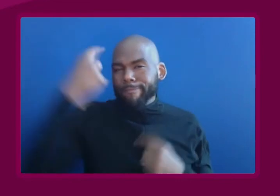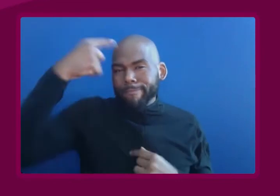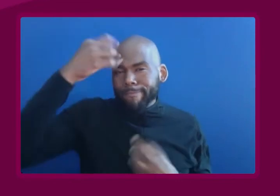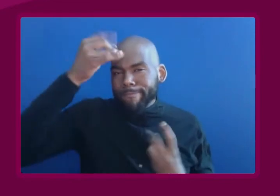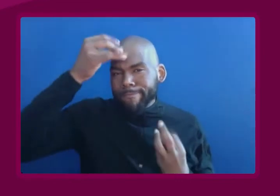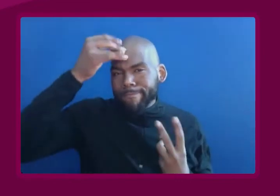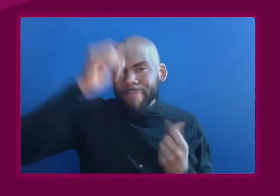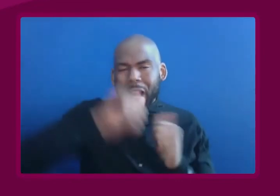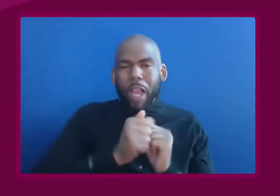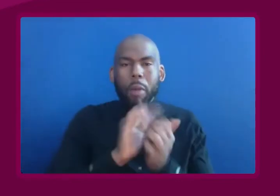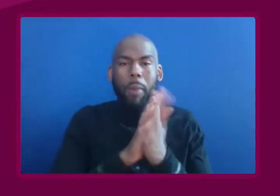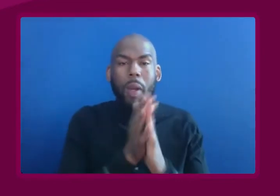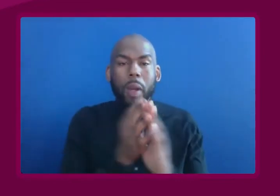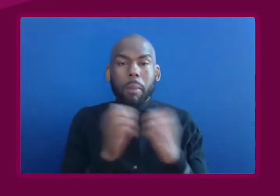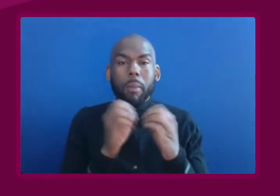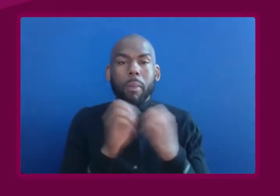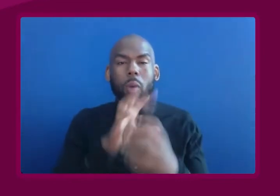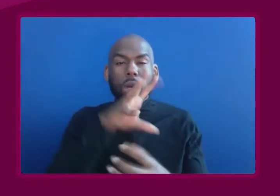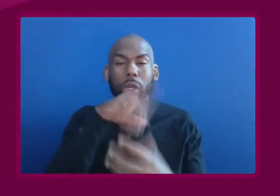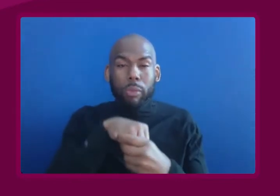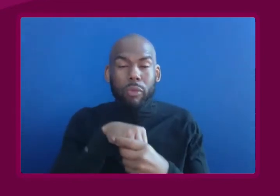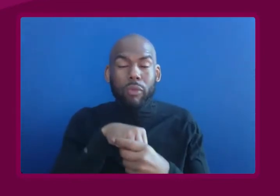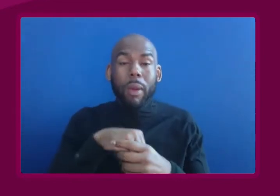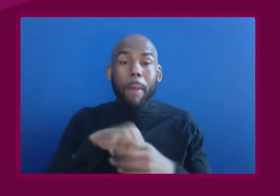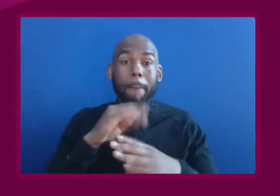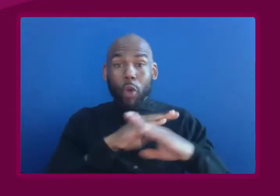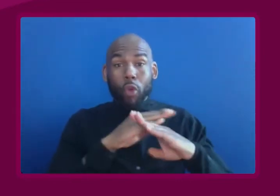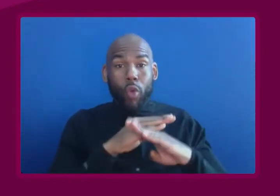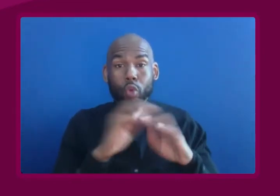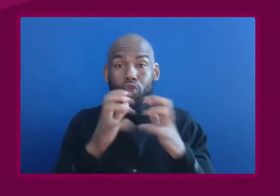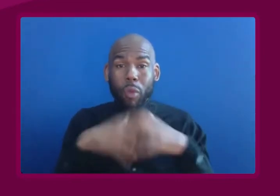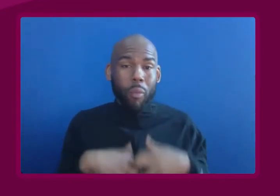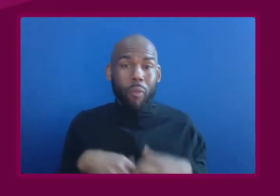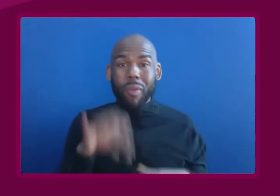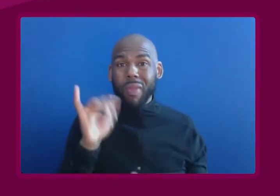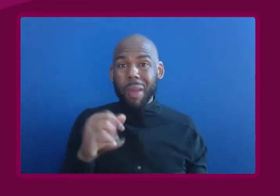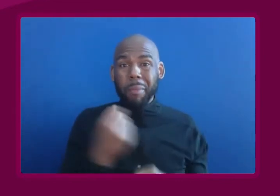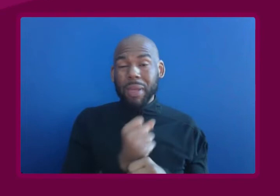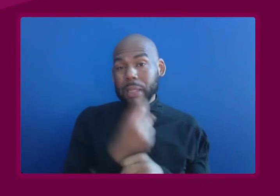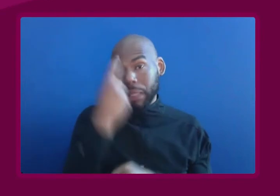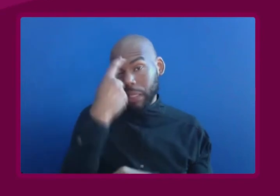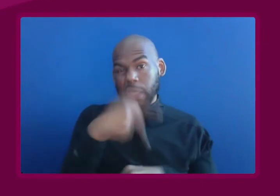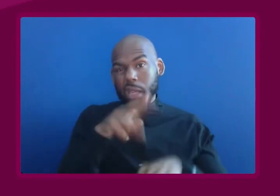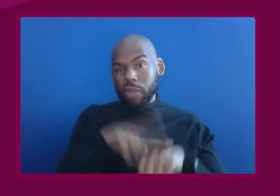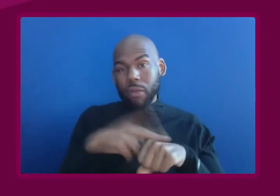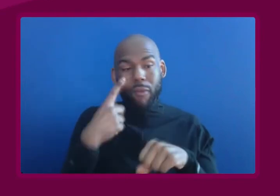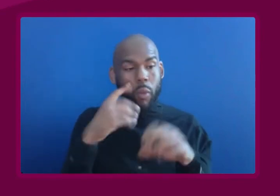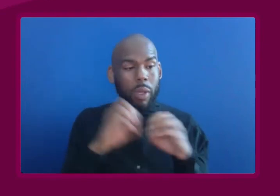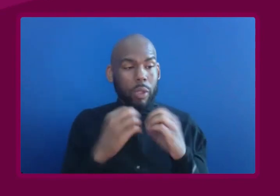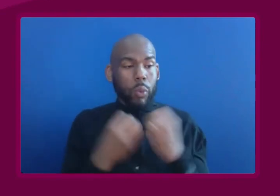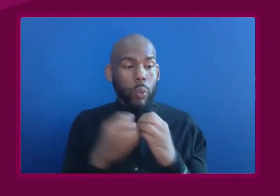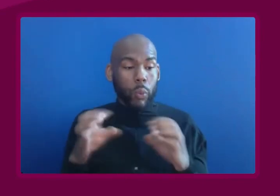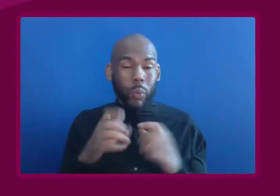can be more inclusive or remove barriers. I mean, it just naturally makes sense for organizations to do the exact same thing.